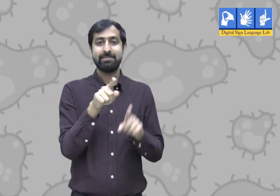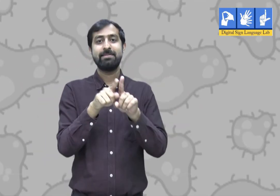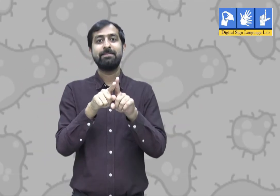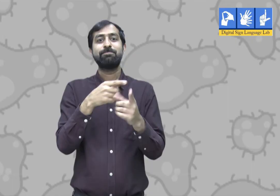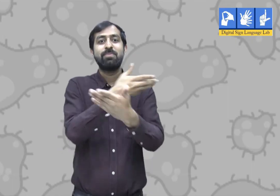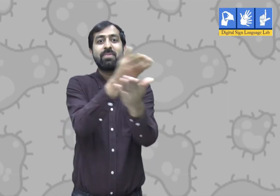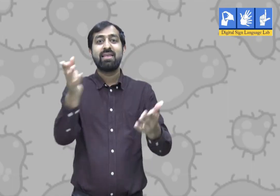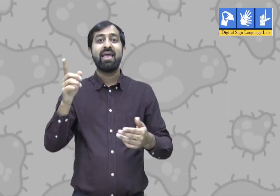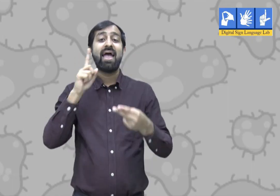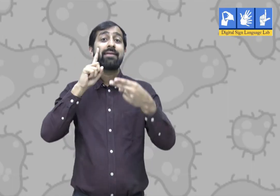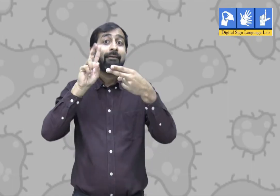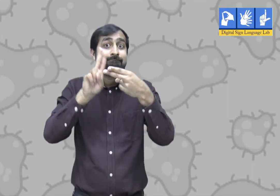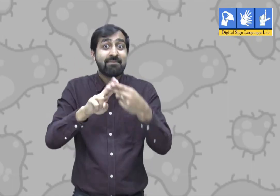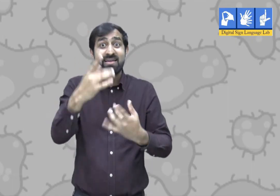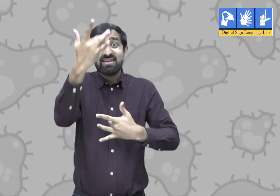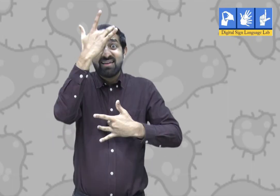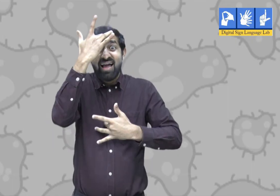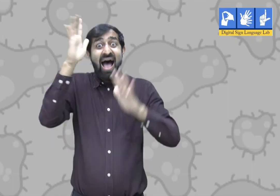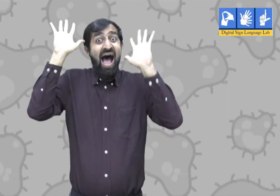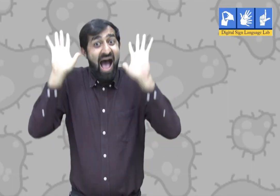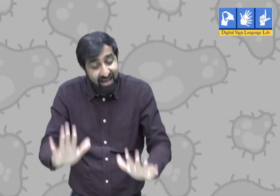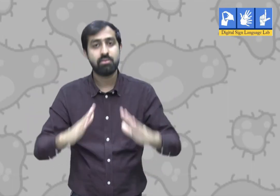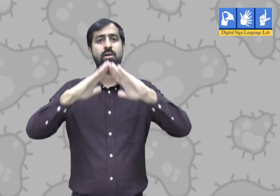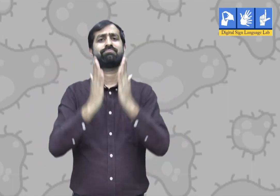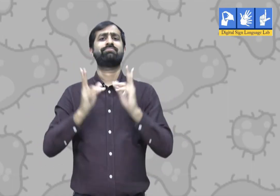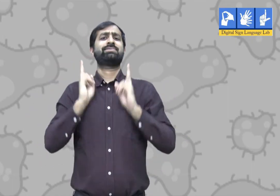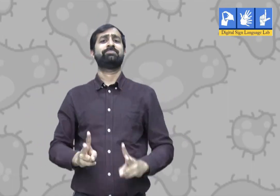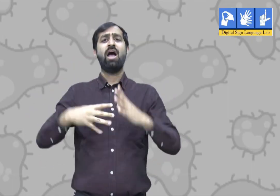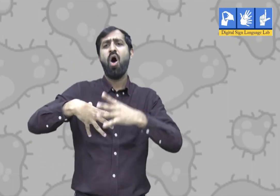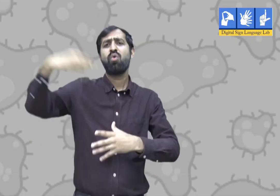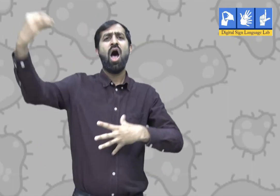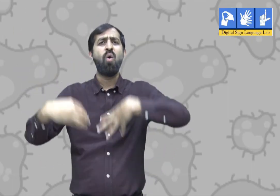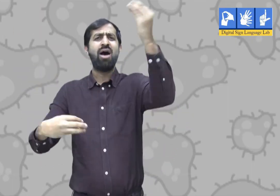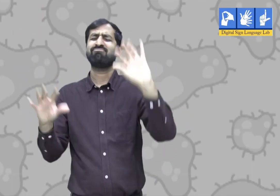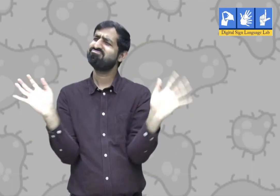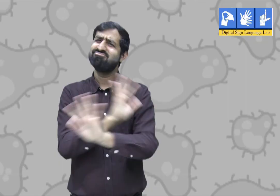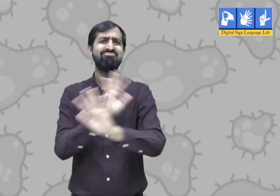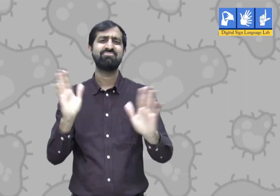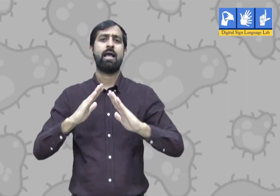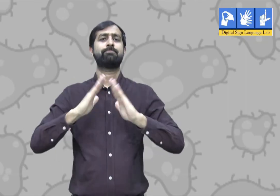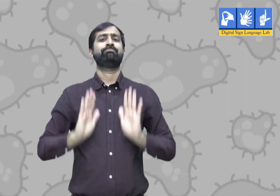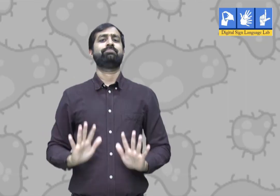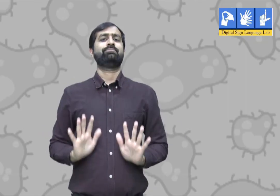If you are sick don’t go out. Stay at home ( self isolation).